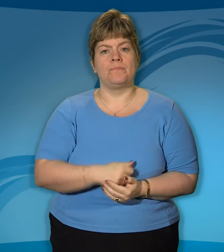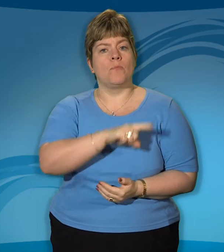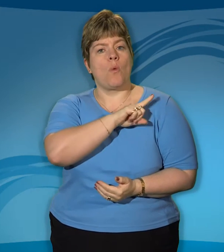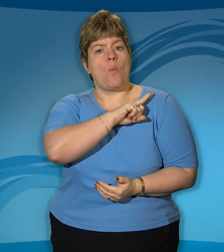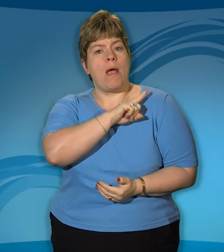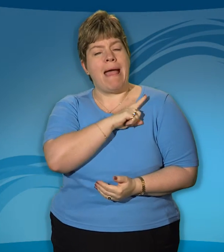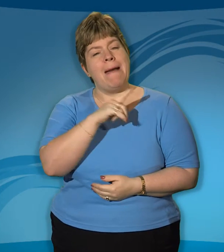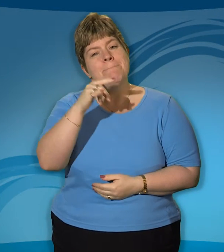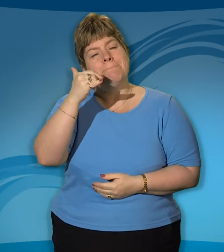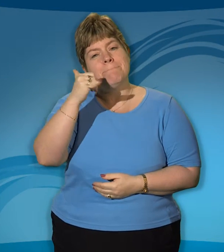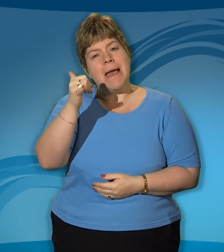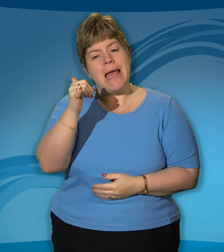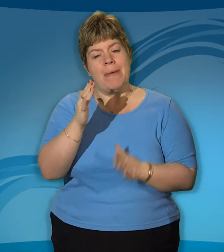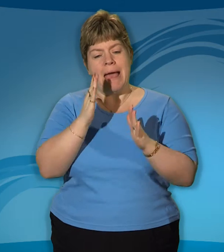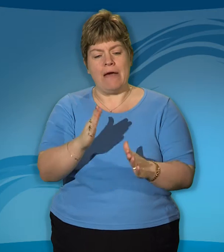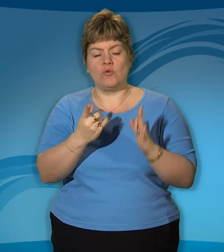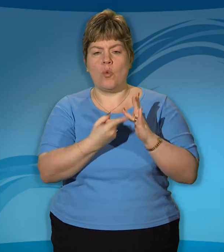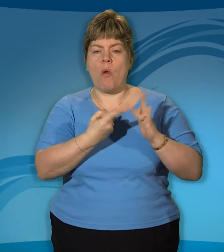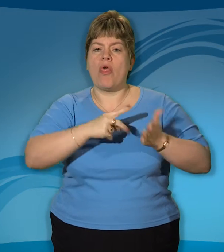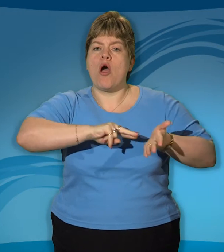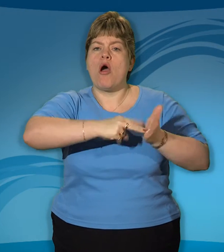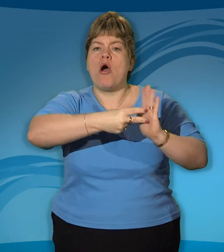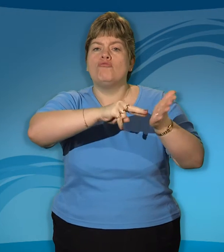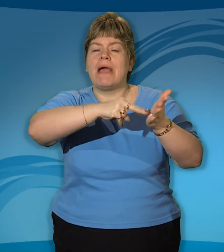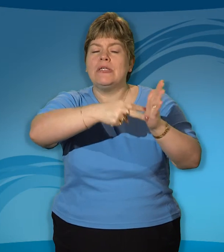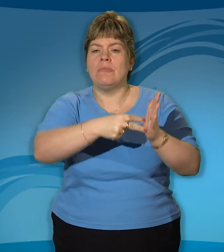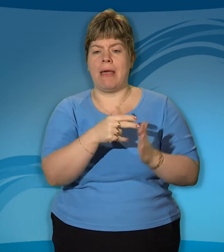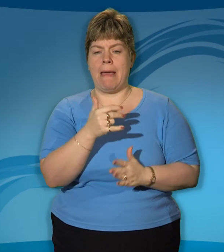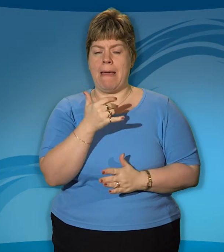This is because sometimes special arrangements may need to be made